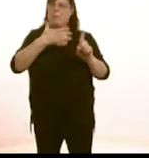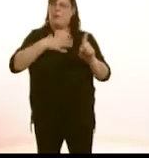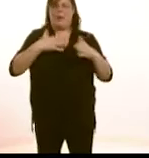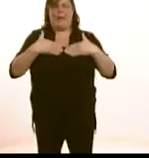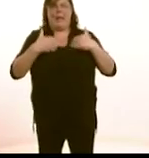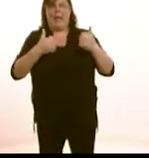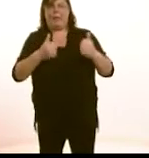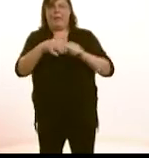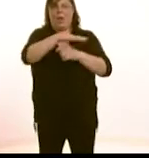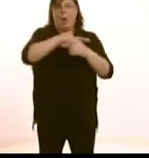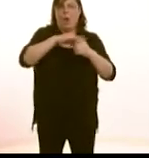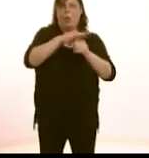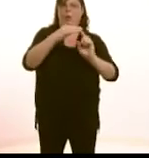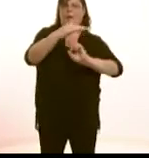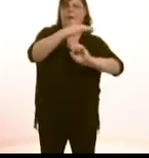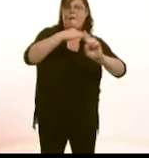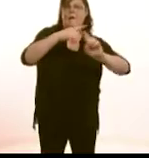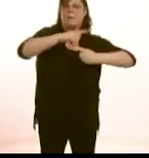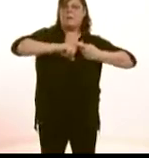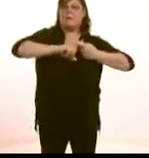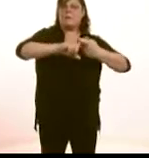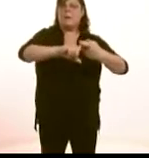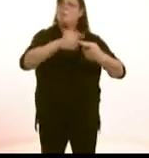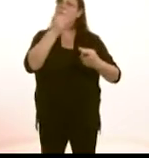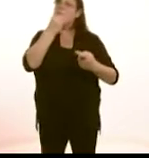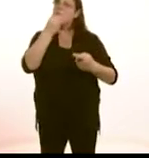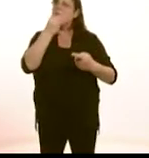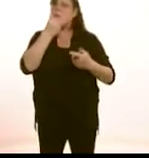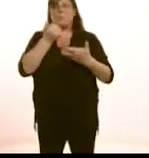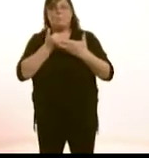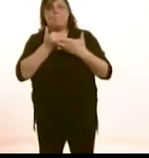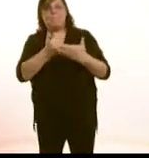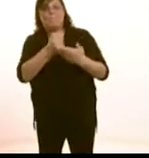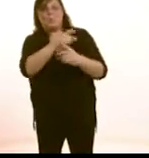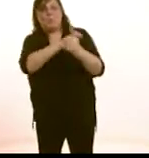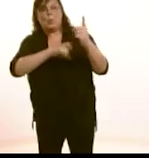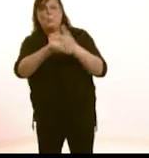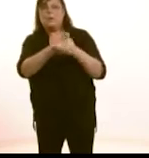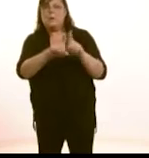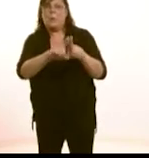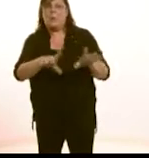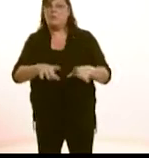local and environmentally sustainable also provides public benefit? Carwyn Jones: It is.